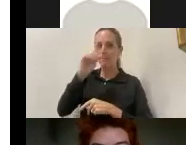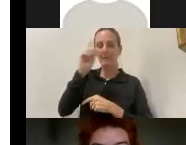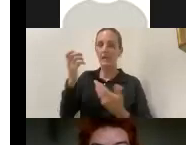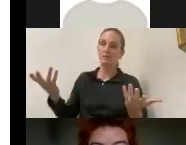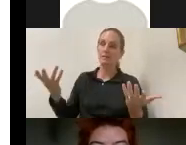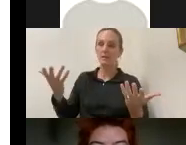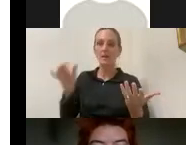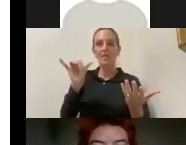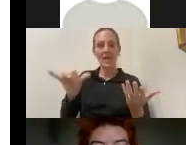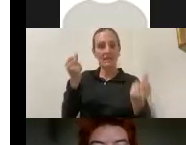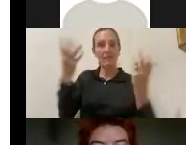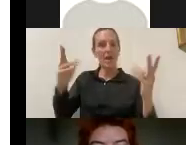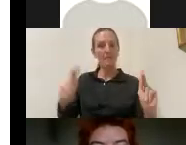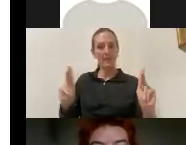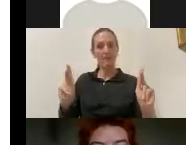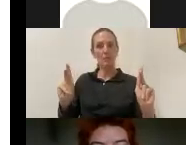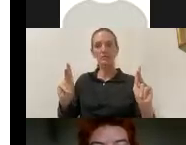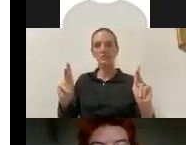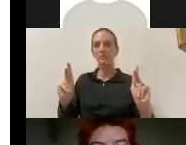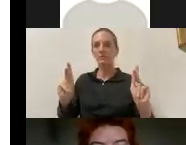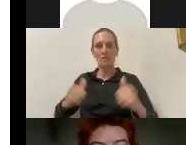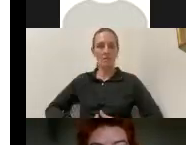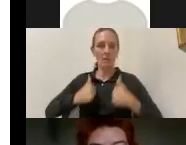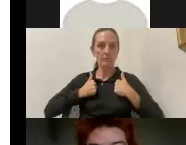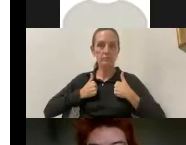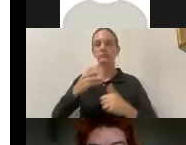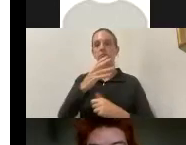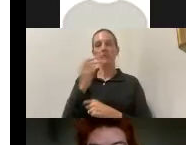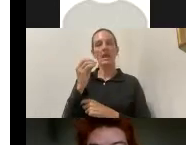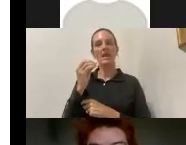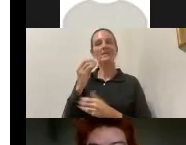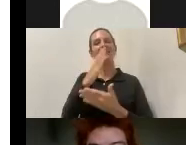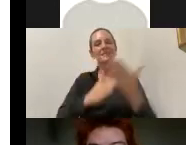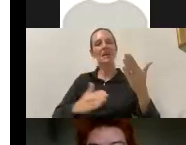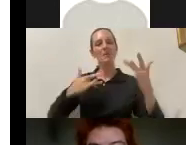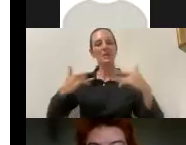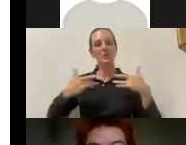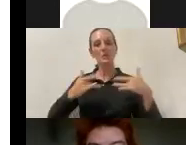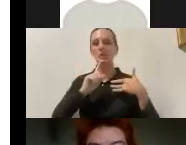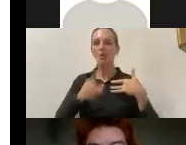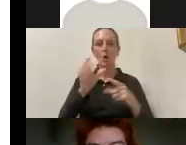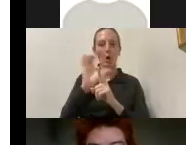of people's main source of food. So some of the main concerns for the community are cultural preservation with the introduction